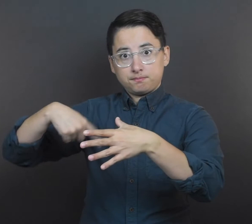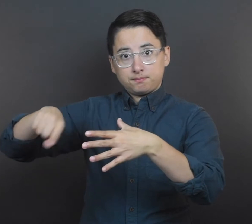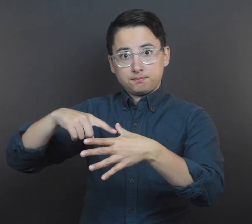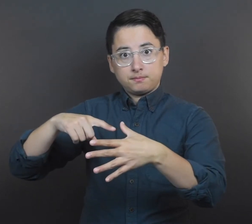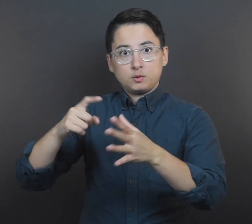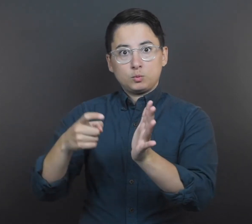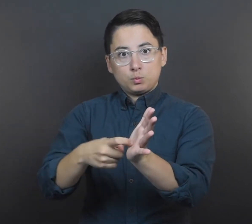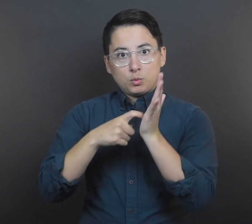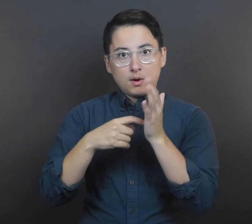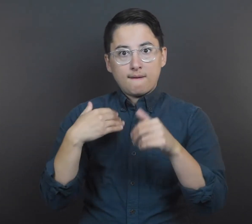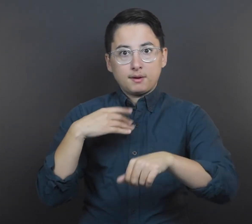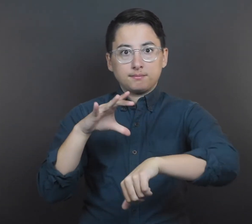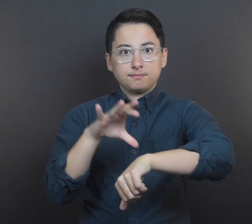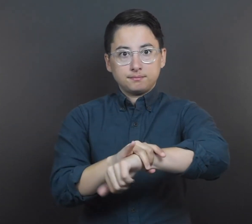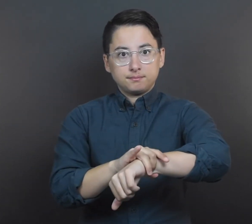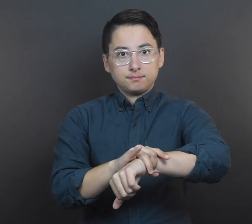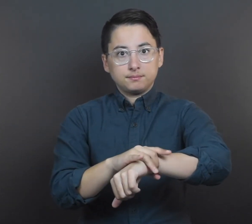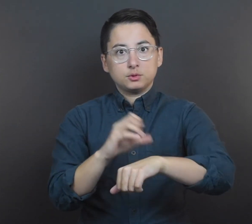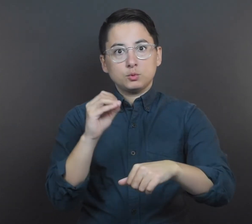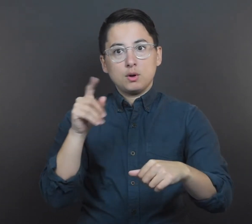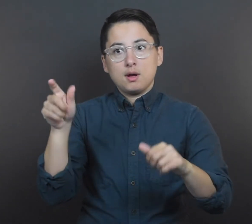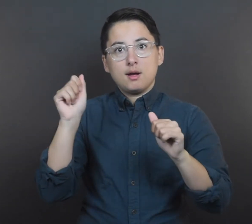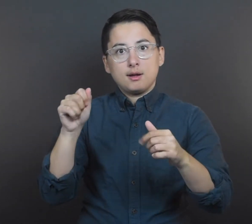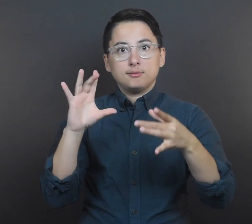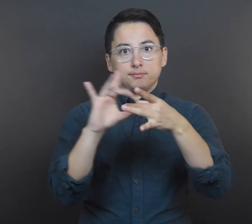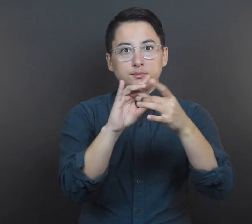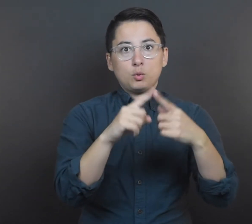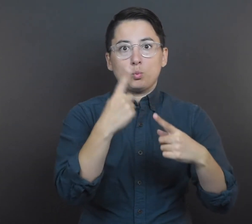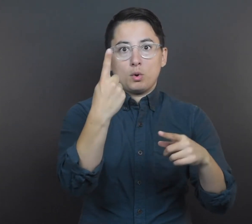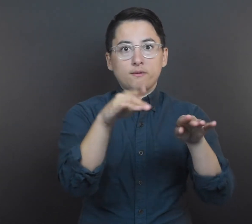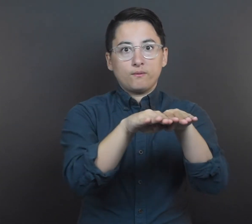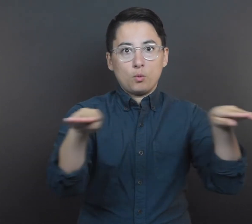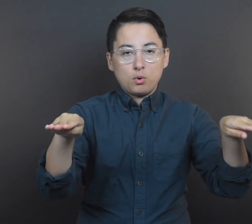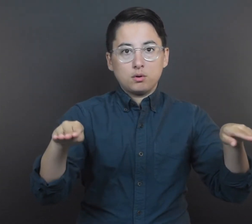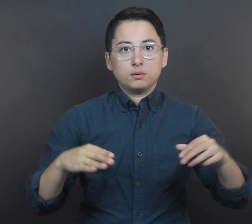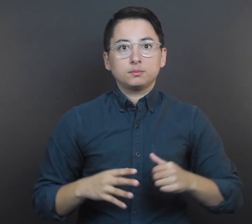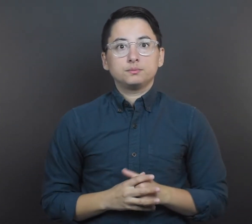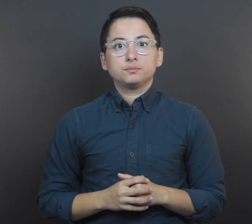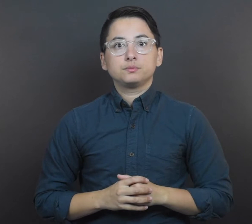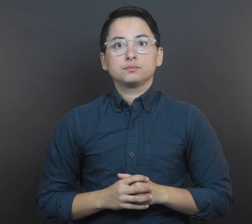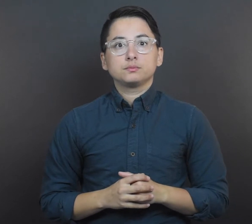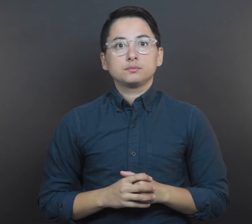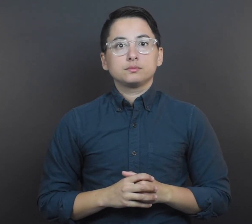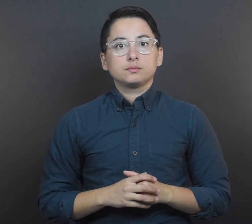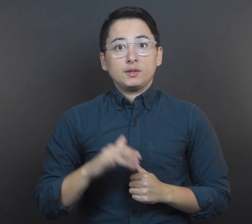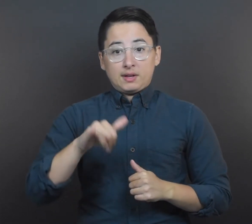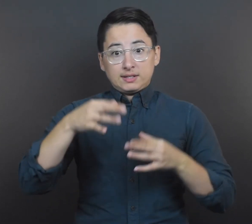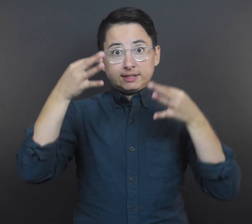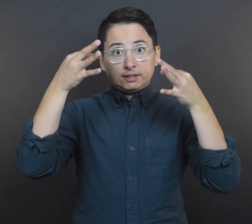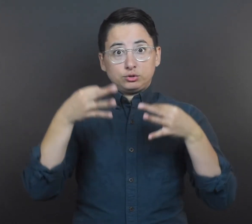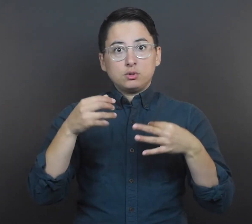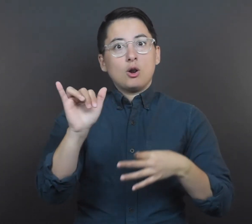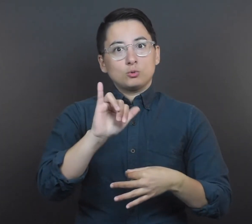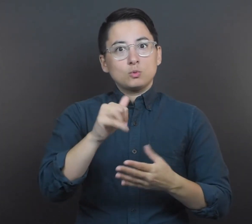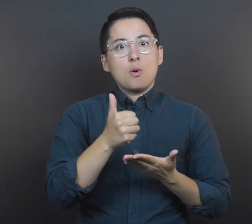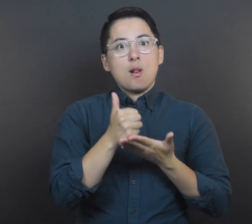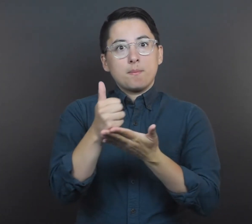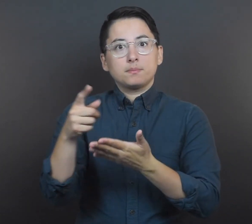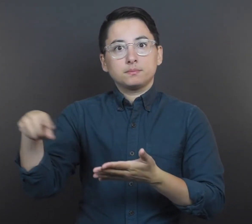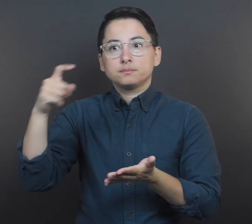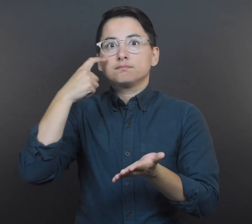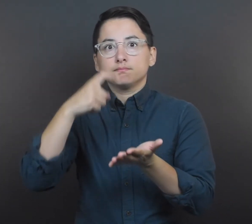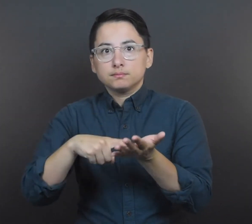“I copied down the translator’s contact information in case there was a need for his